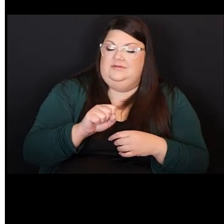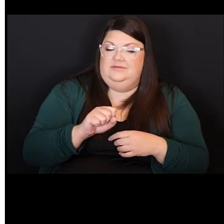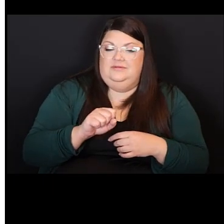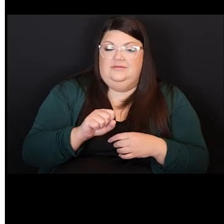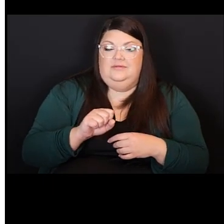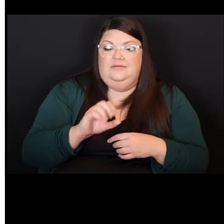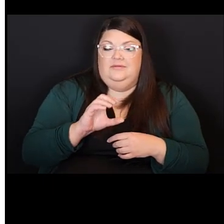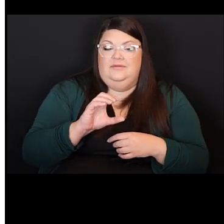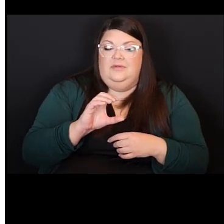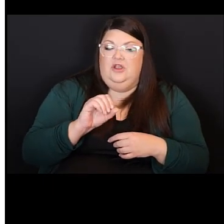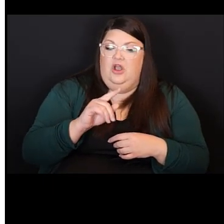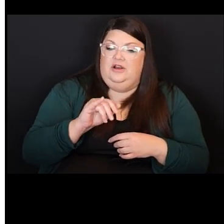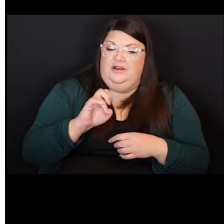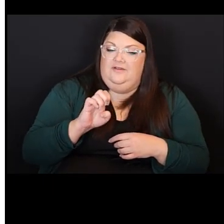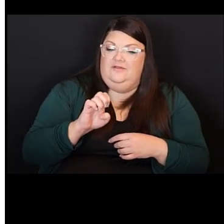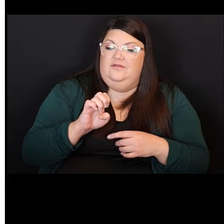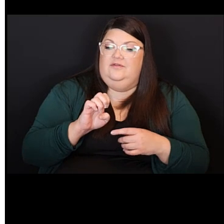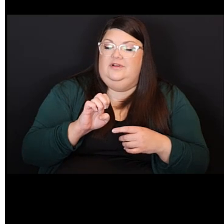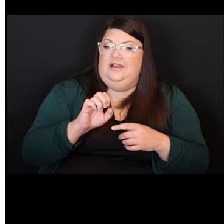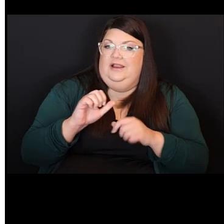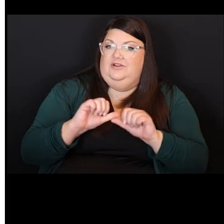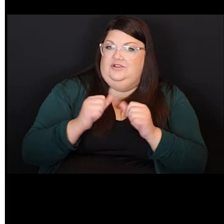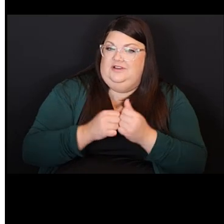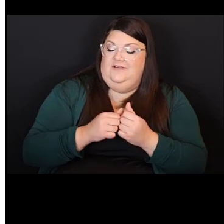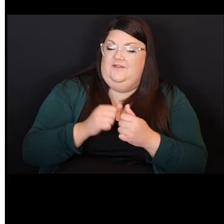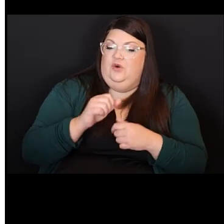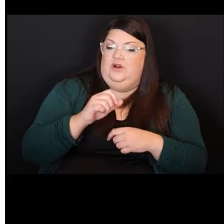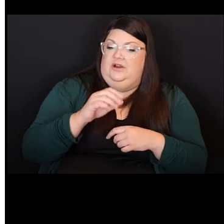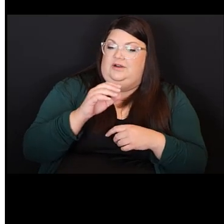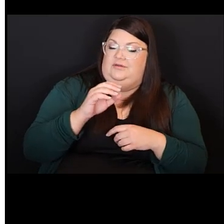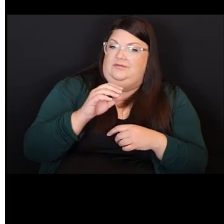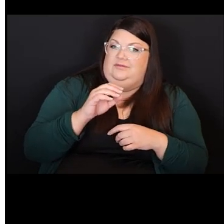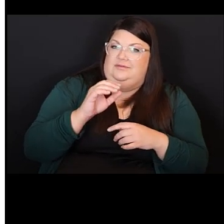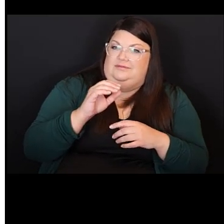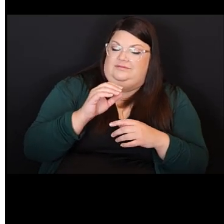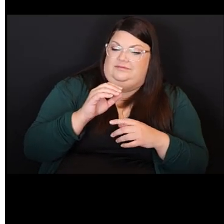The cognizant agency for indirect costs is responsible for reviewing,